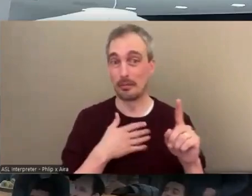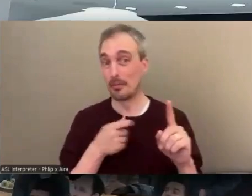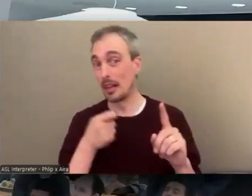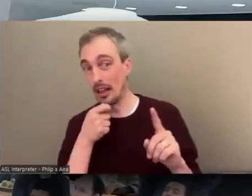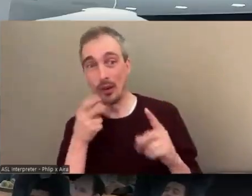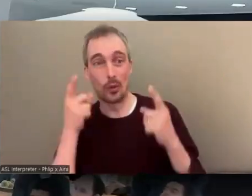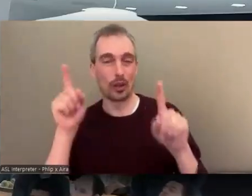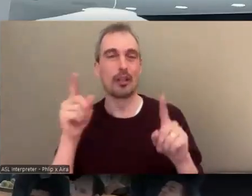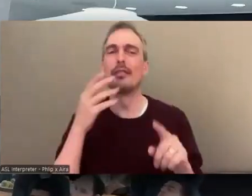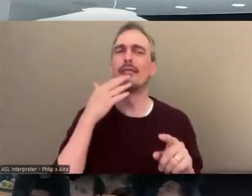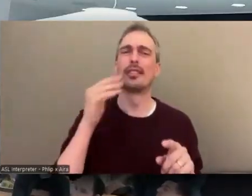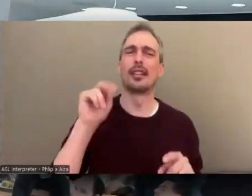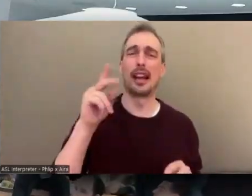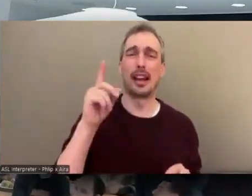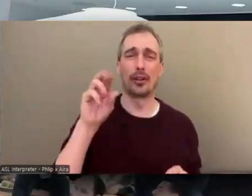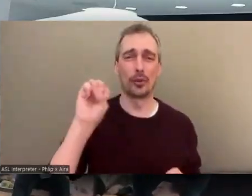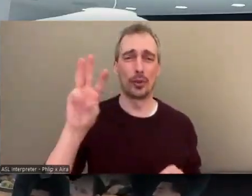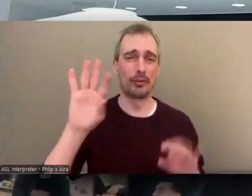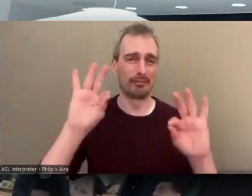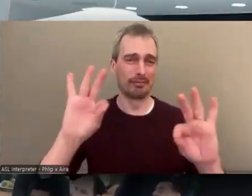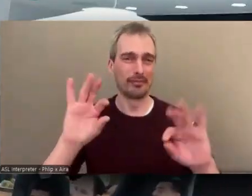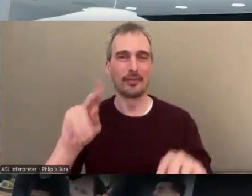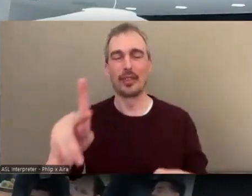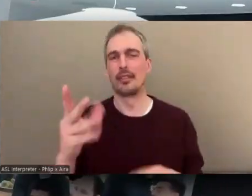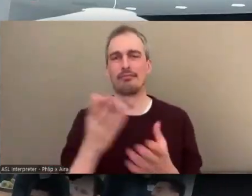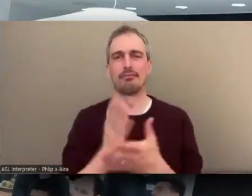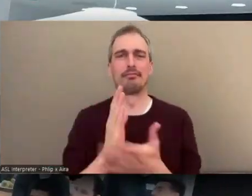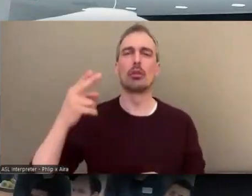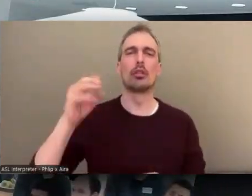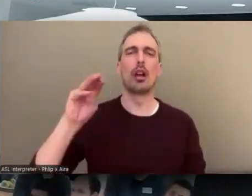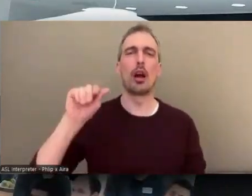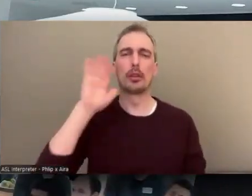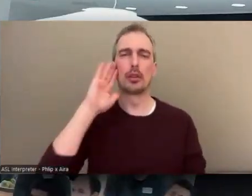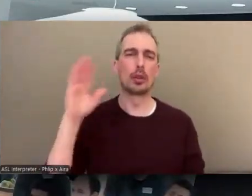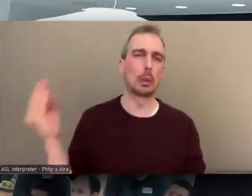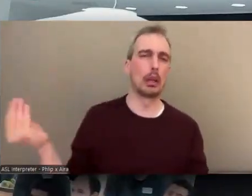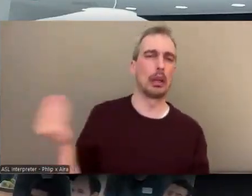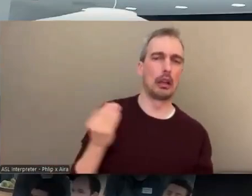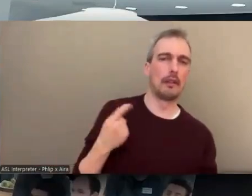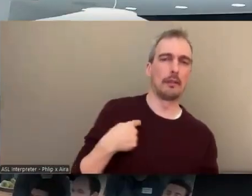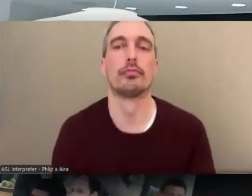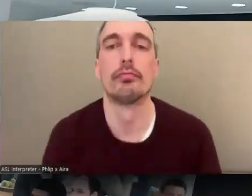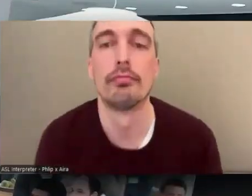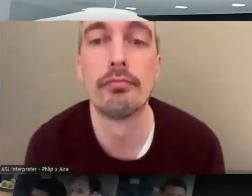All right. We've got a bit for questions. Anything in the room? Thanks.